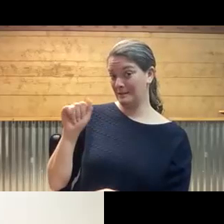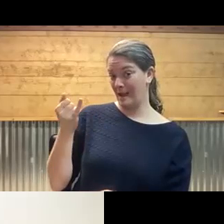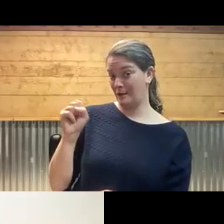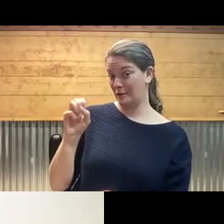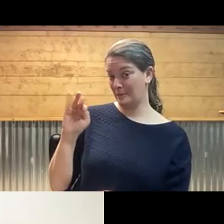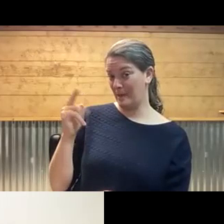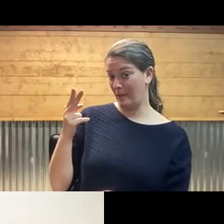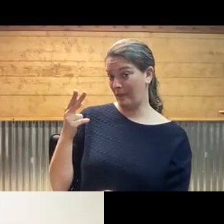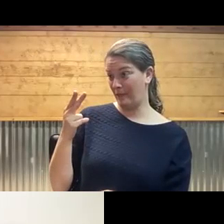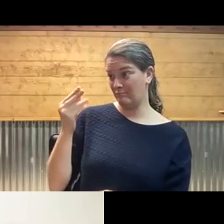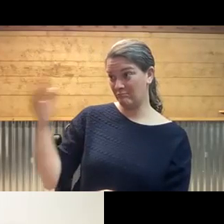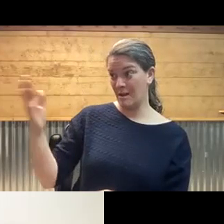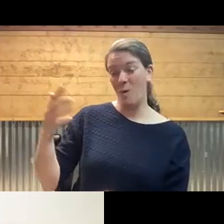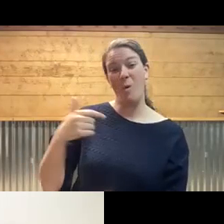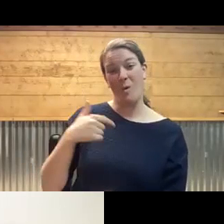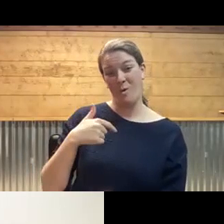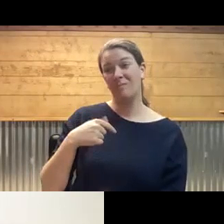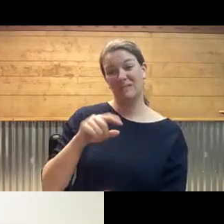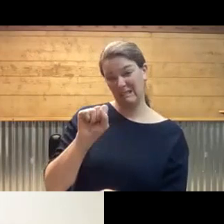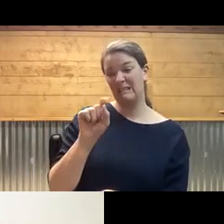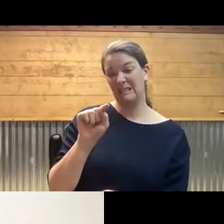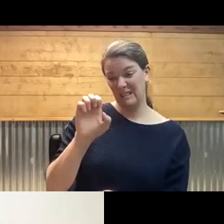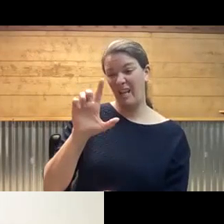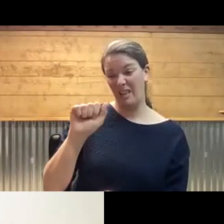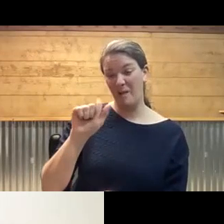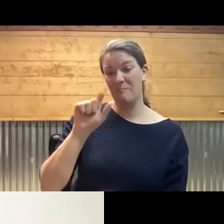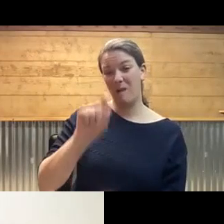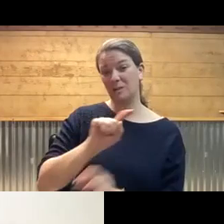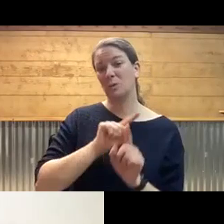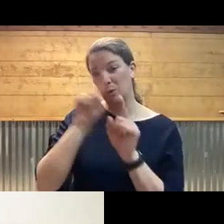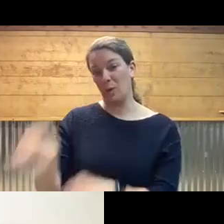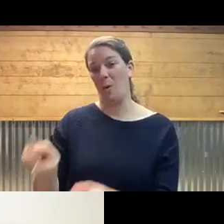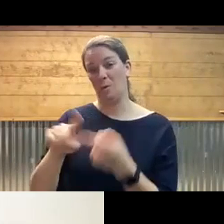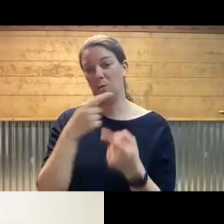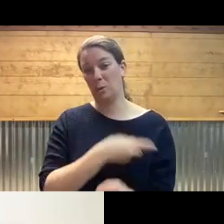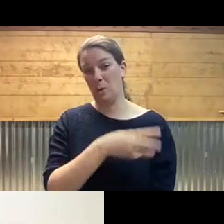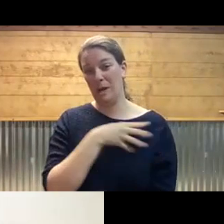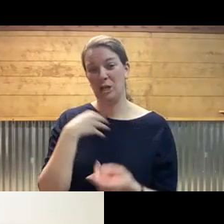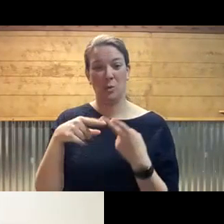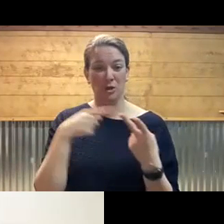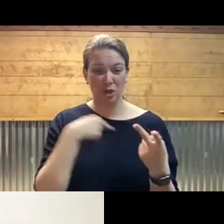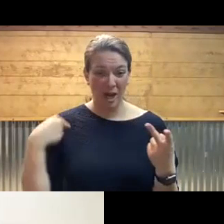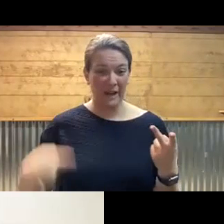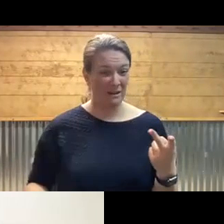Or I have to visit China or Croatia. I will take that in our heartbeat, all right.